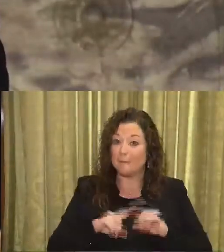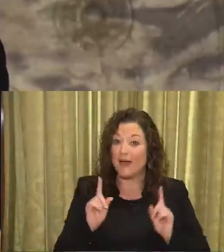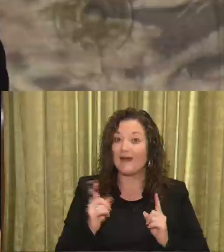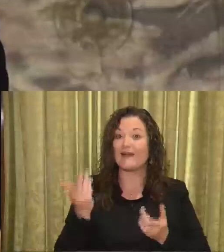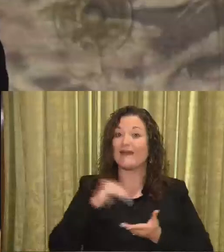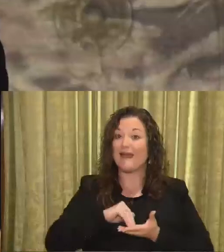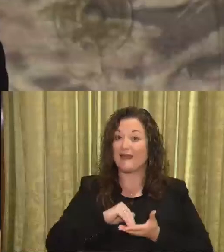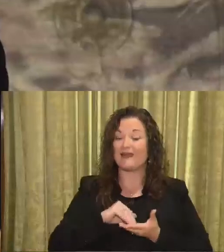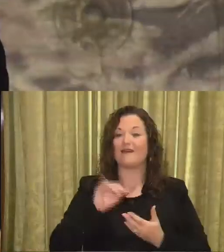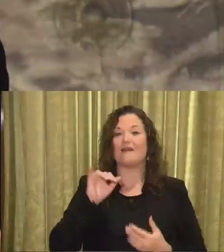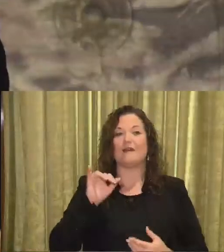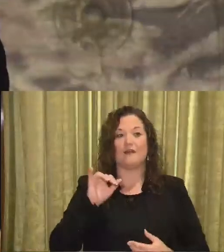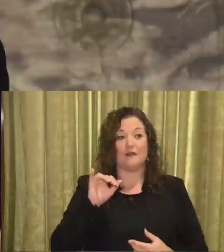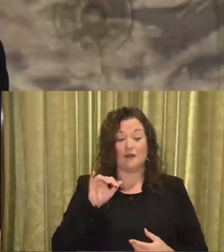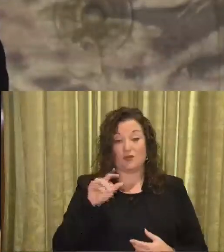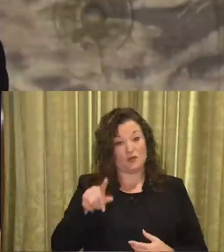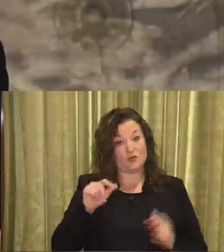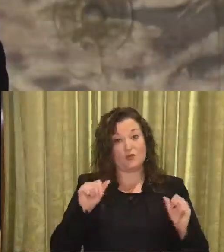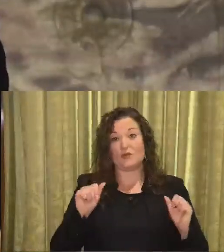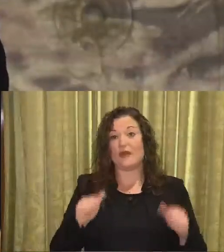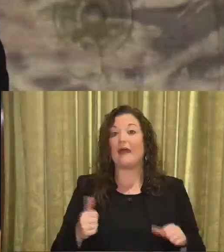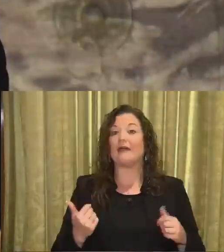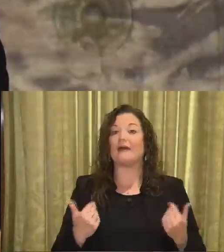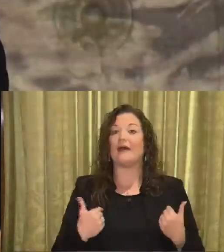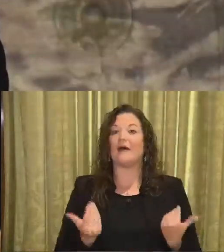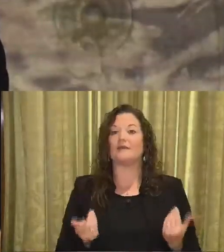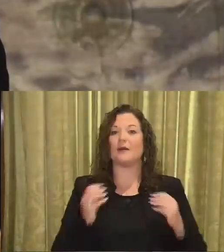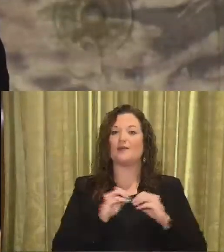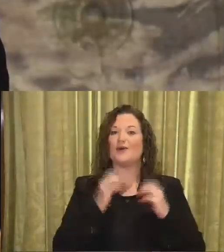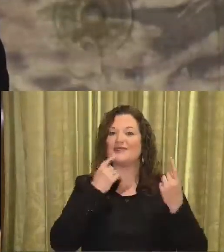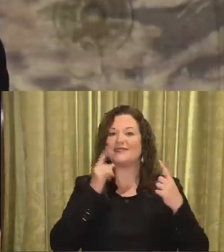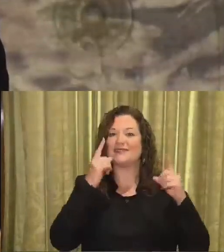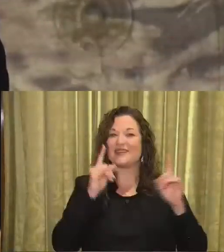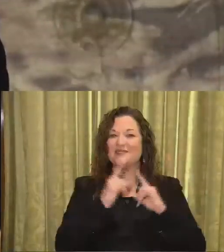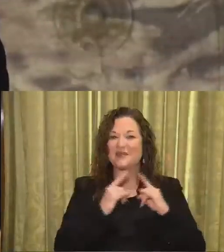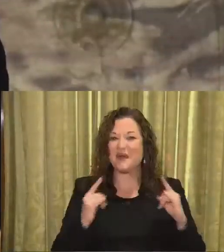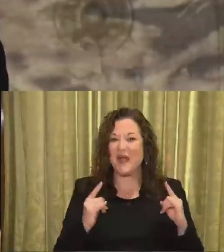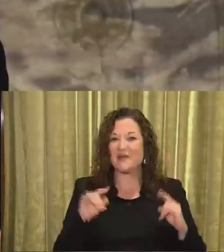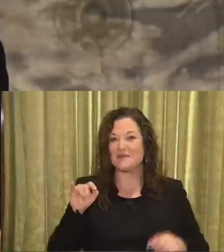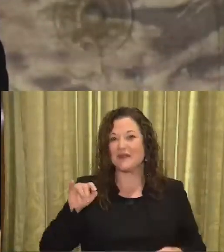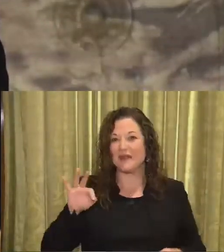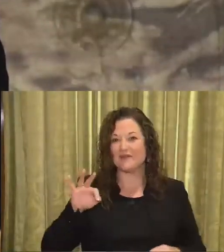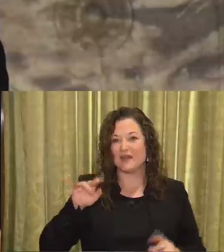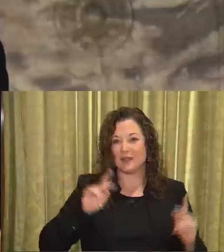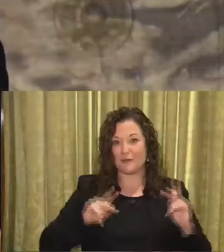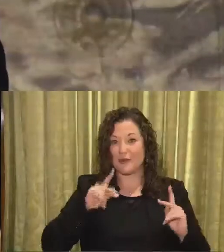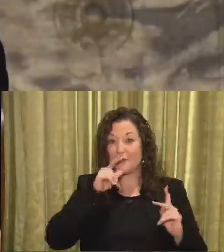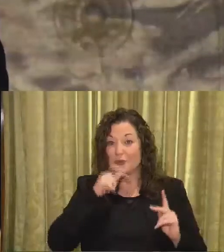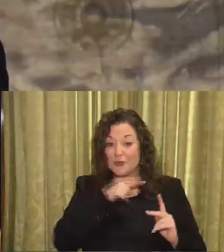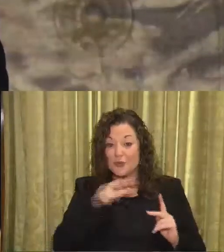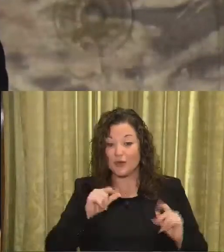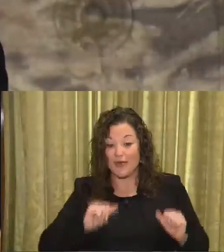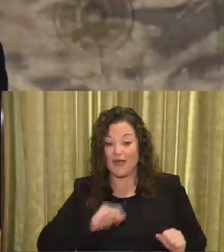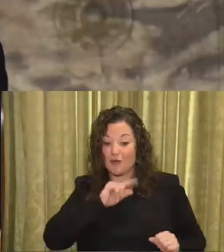a much more successful camp. If if the those that are eligibly